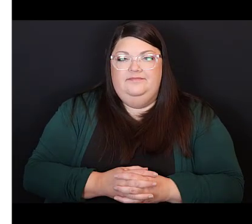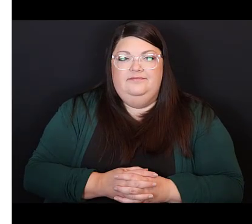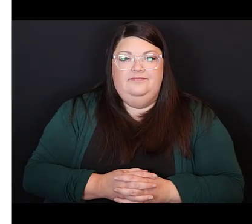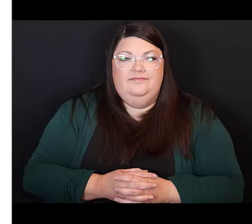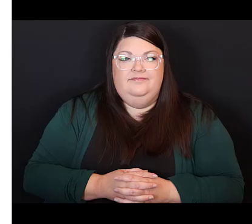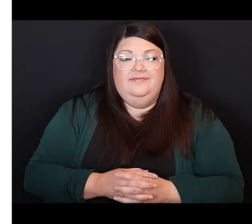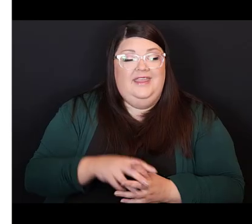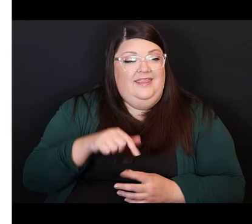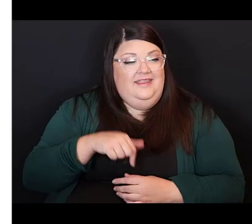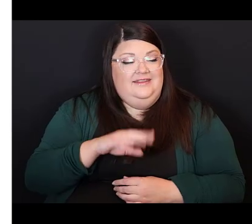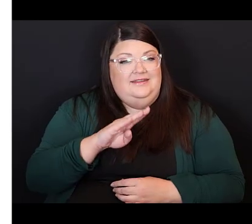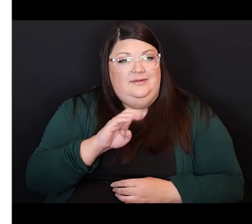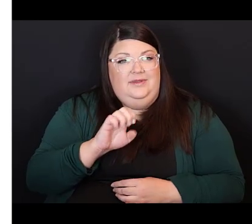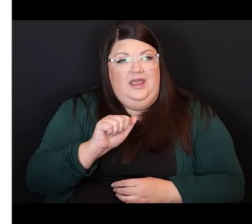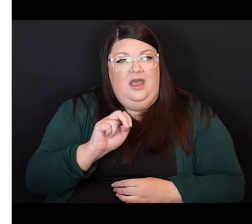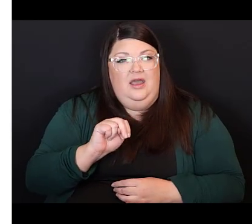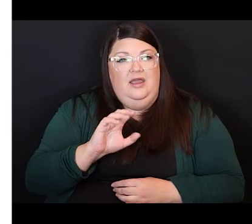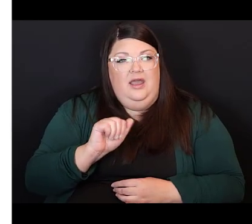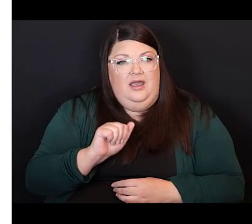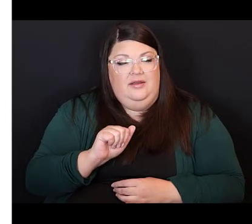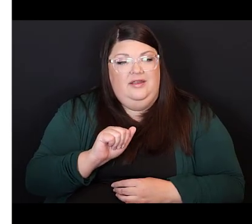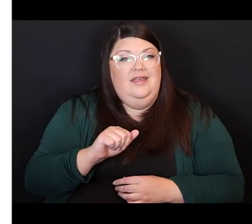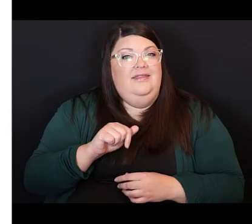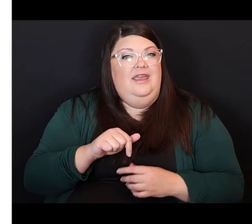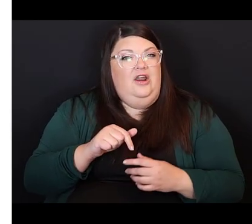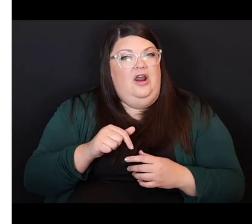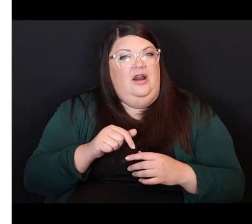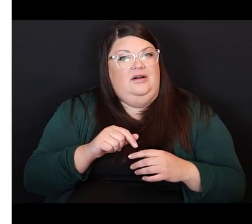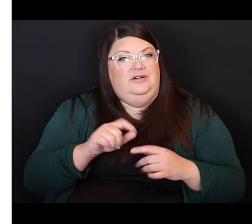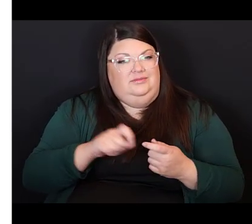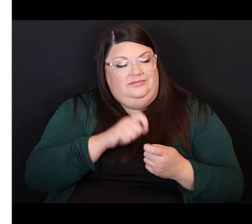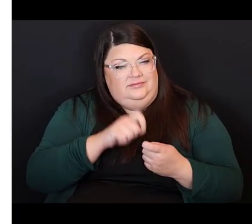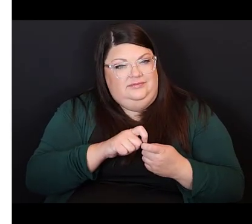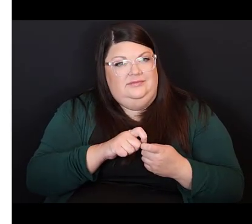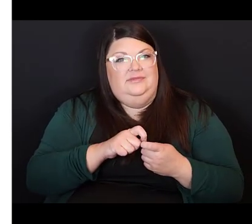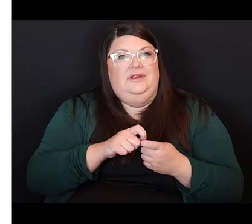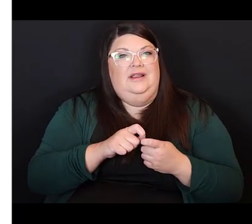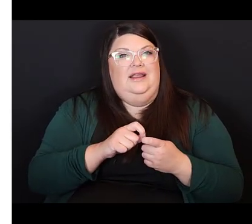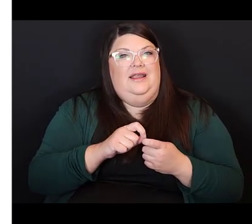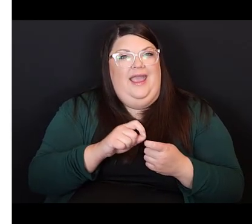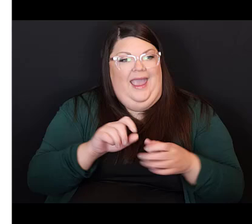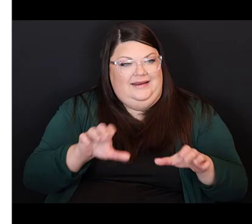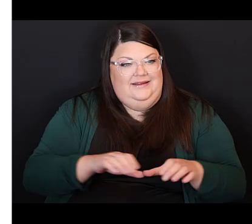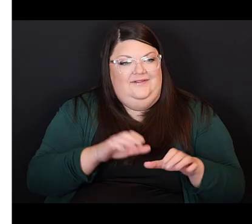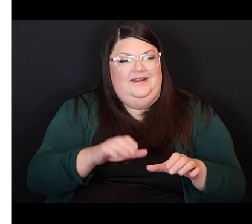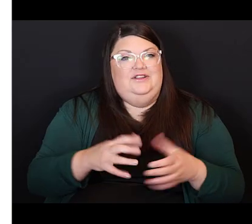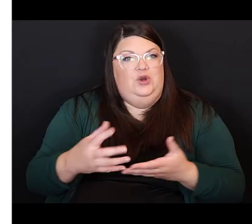[Beanca] There are inherent program activities in place that will require data collection,